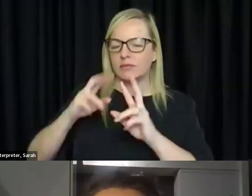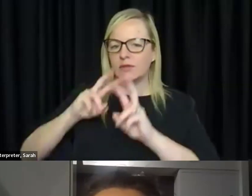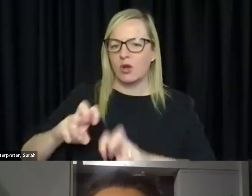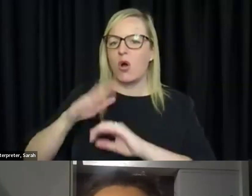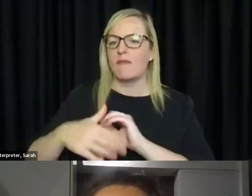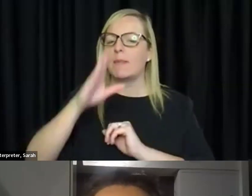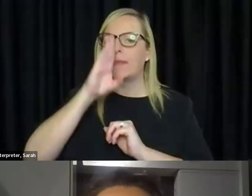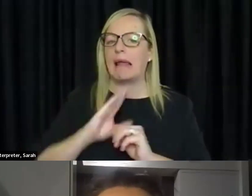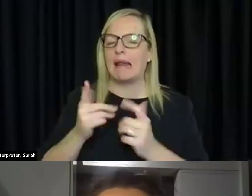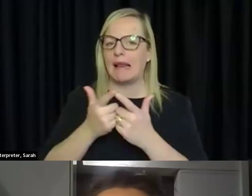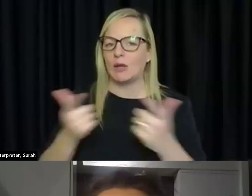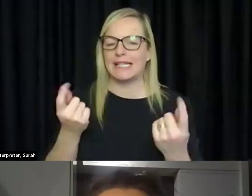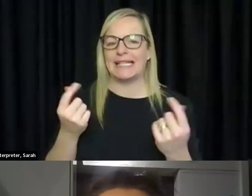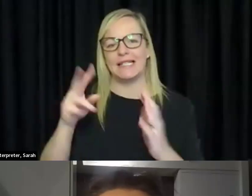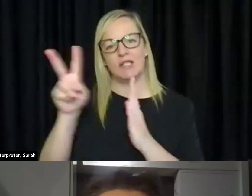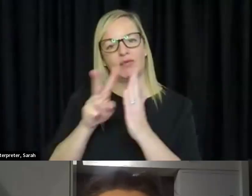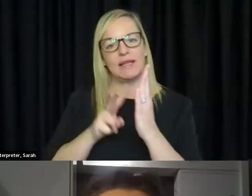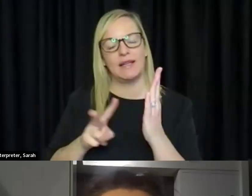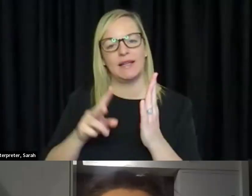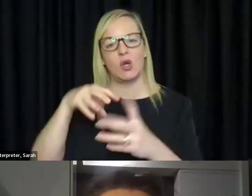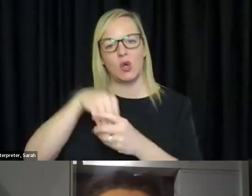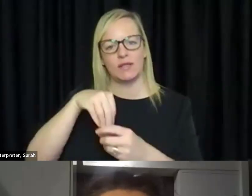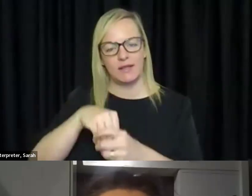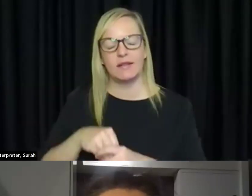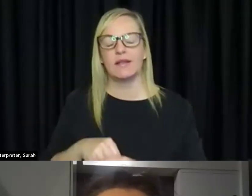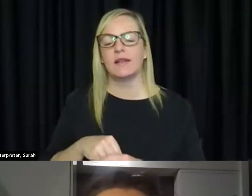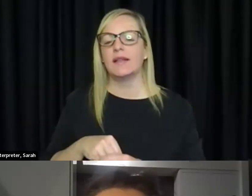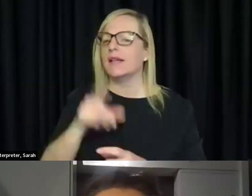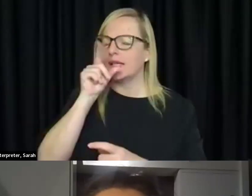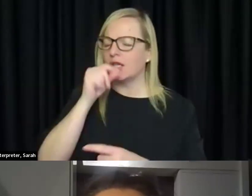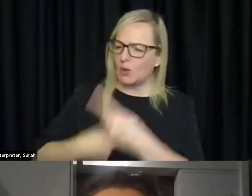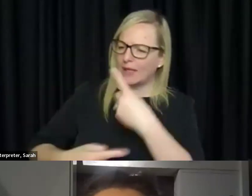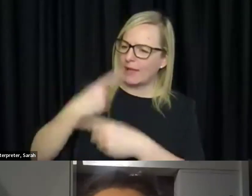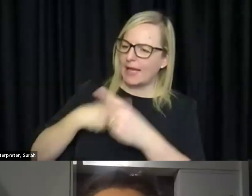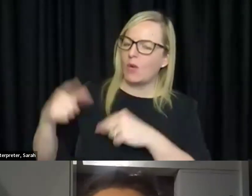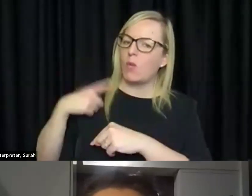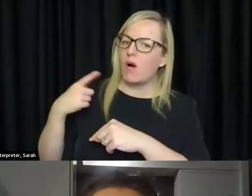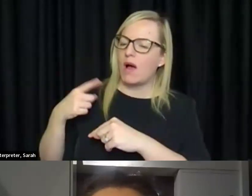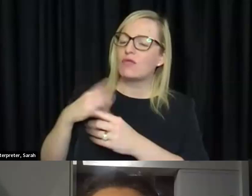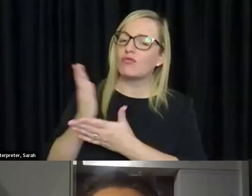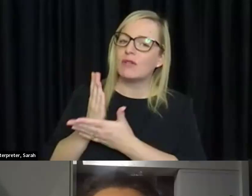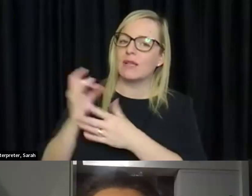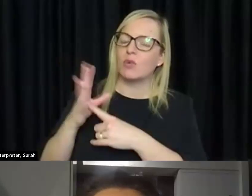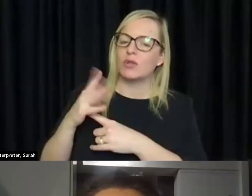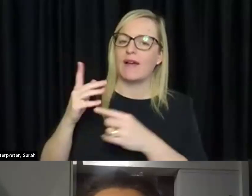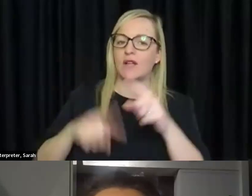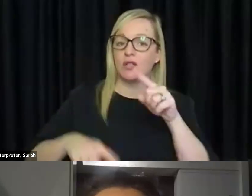you explain why it is particularly important to have accurate and diverse representation of